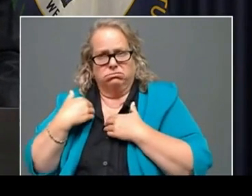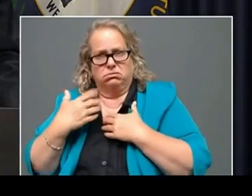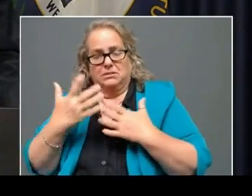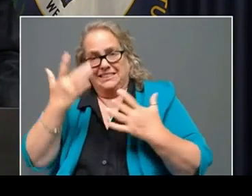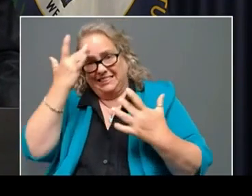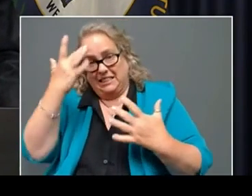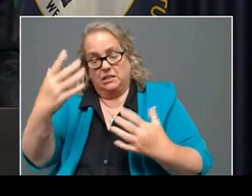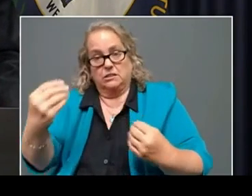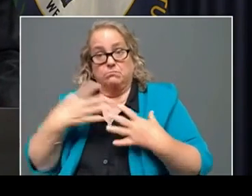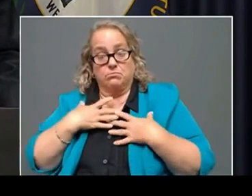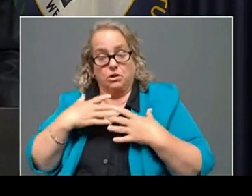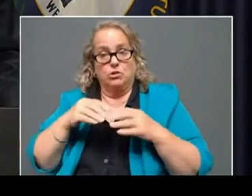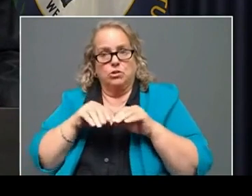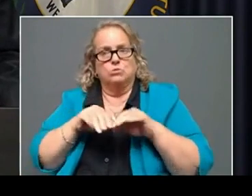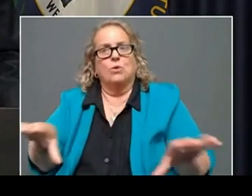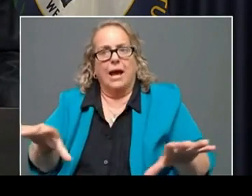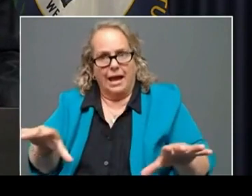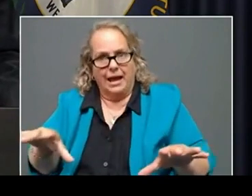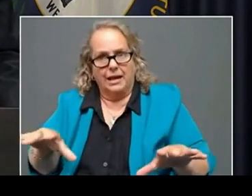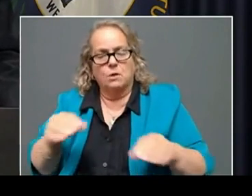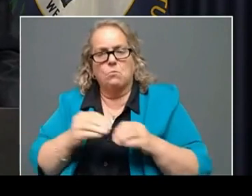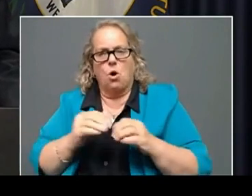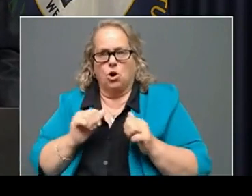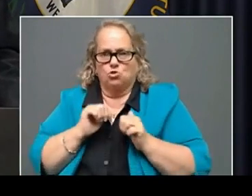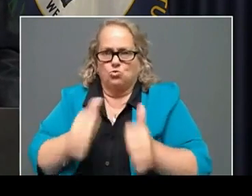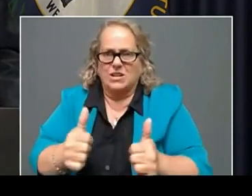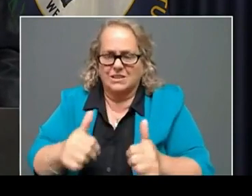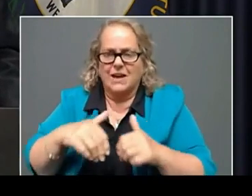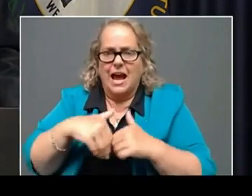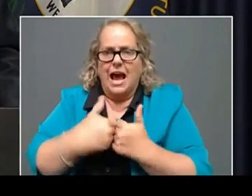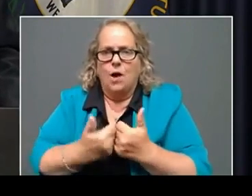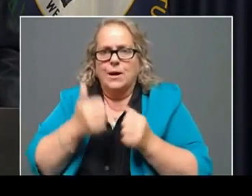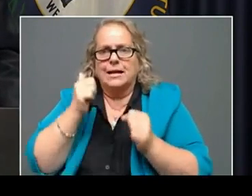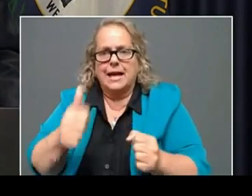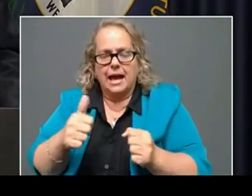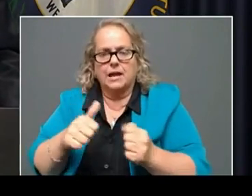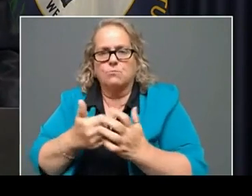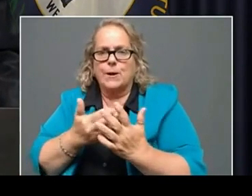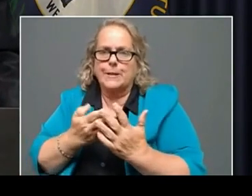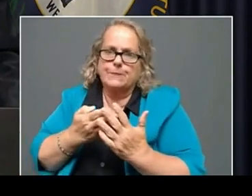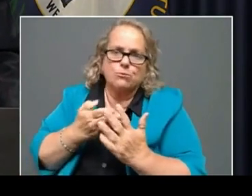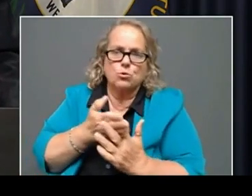It's more aggressive and how it's able to break through two vaccinated